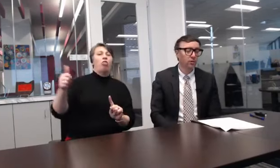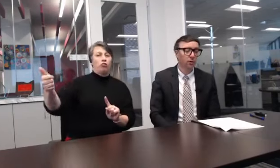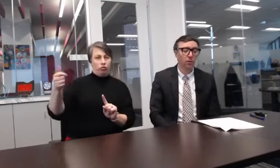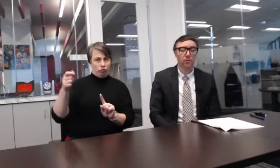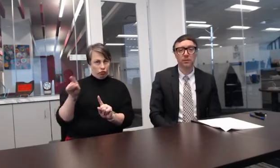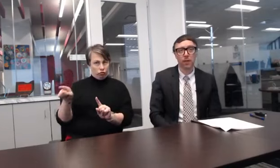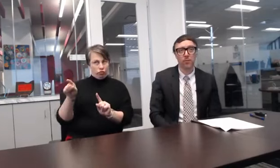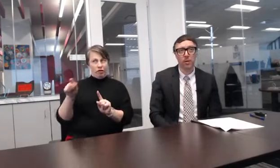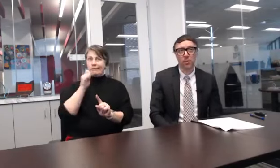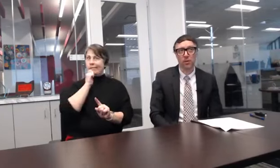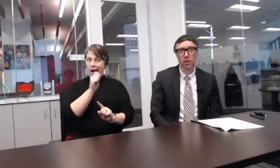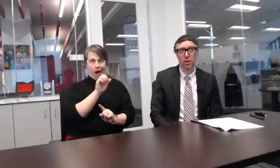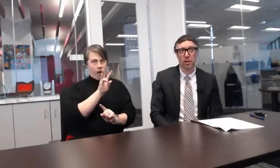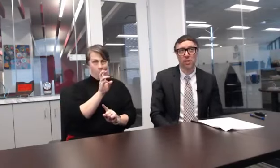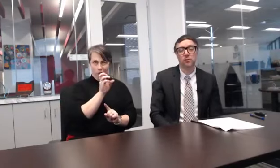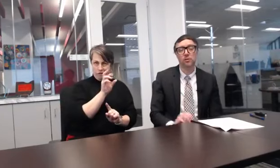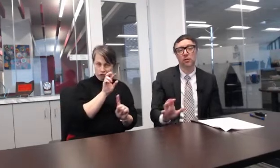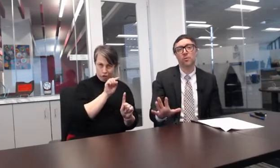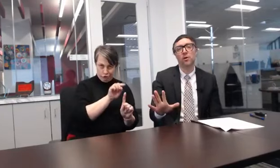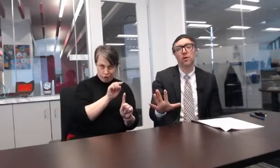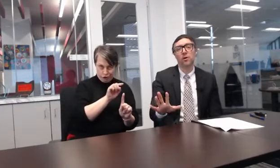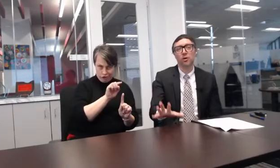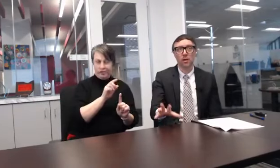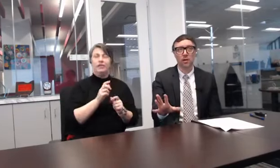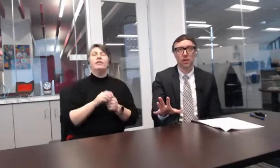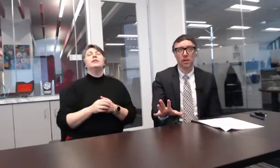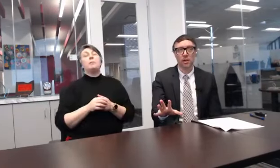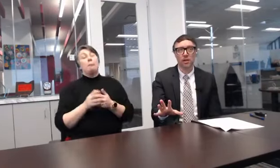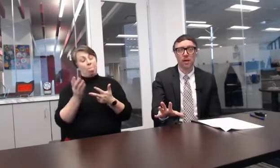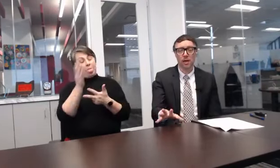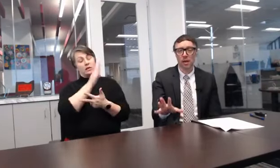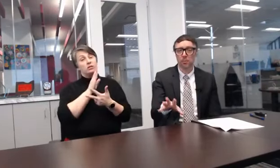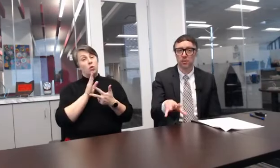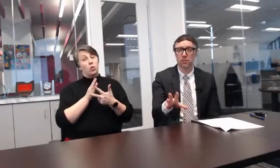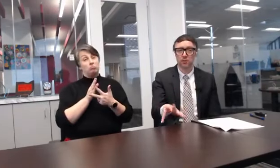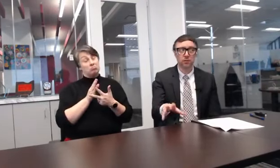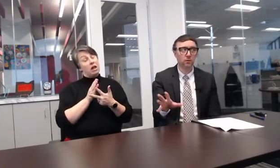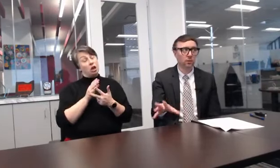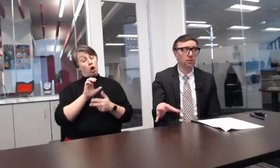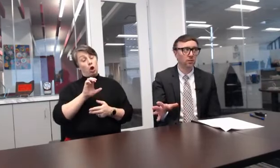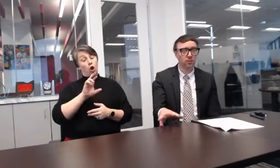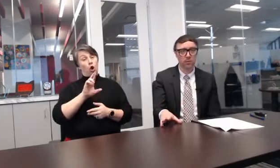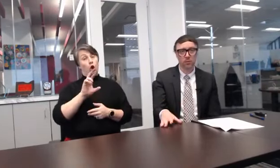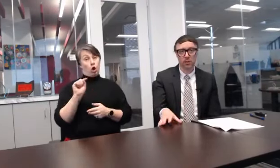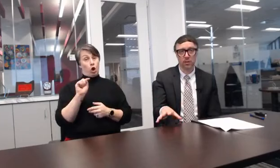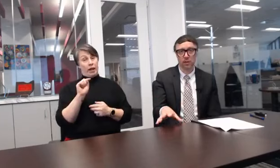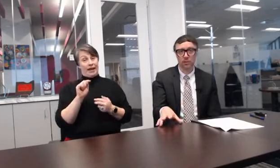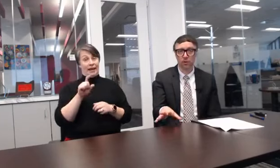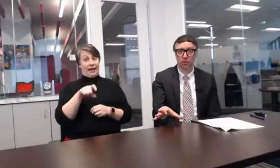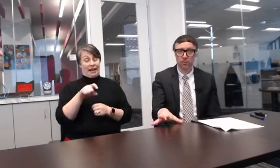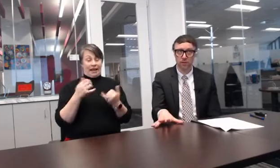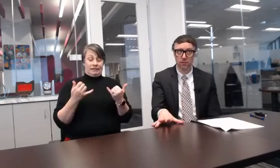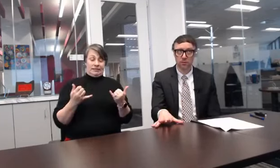So same thing with Current Need. So Current Need again, means you need services within the next 12 months.